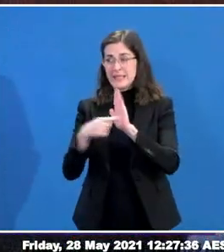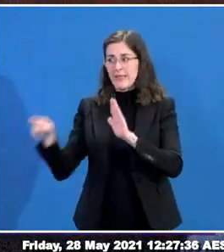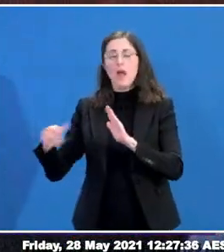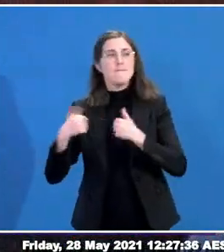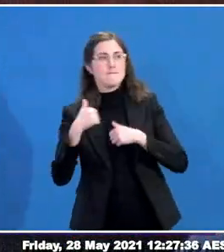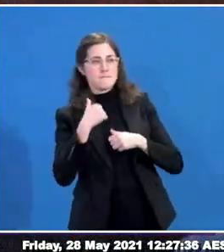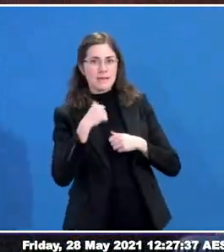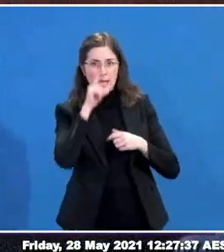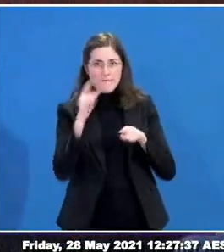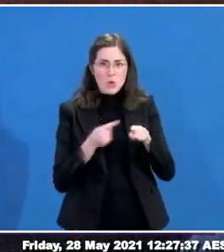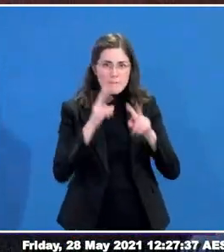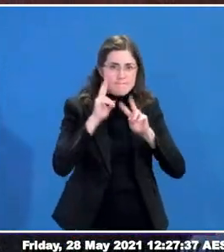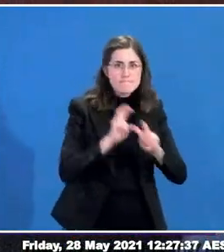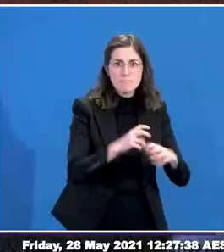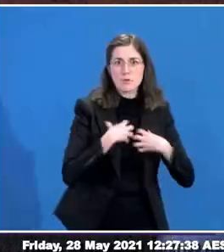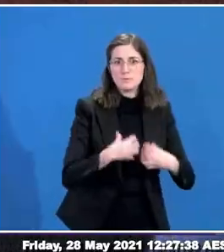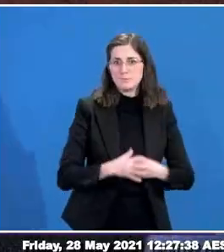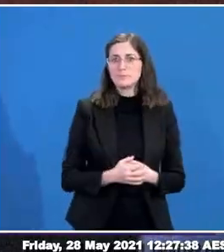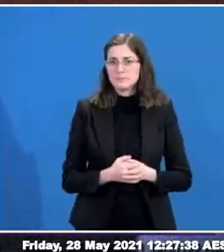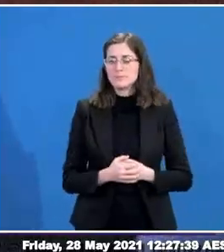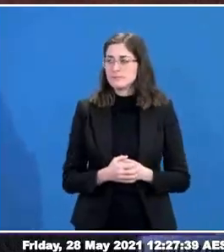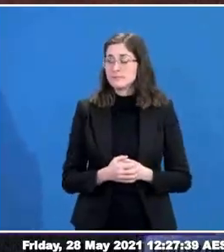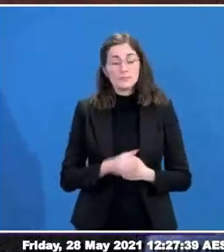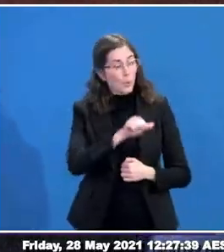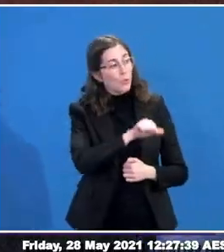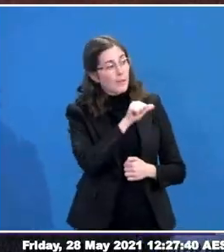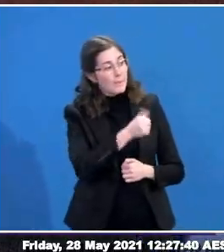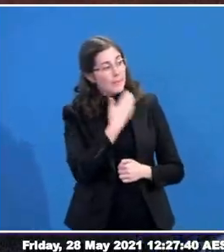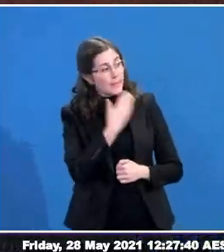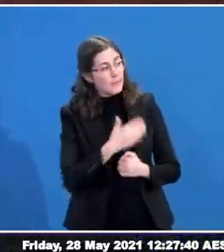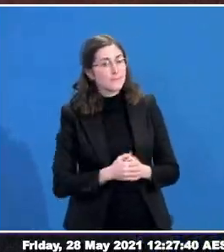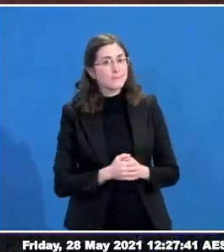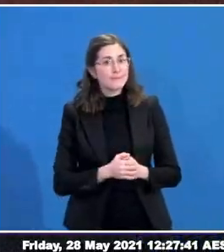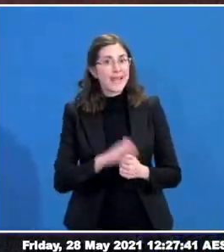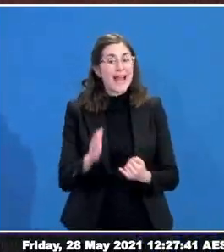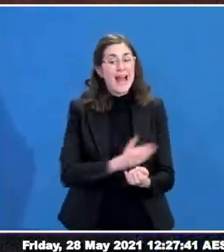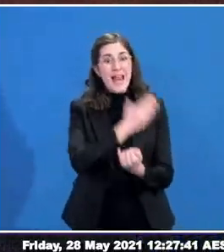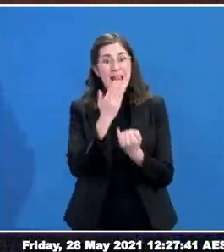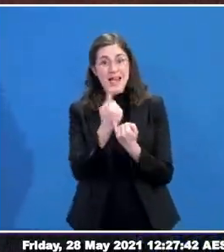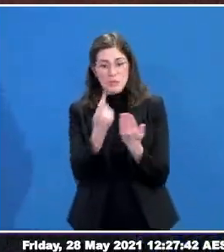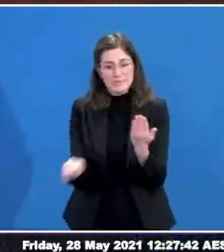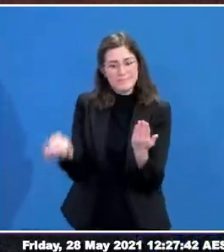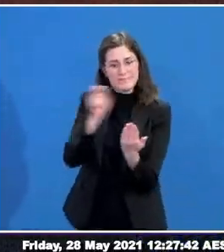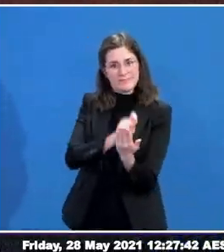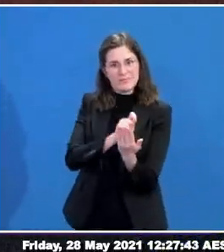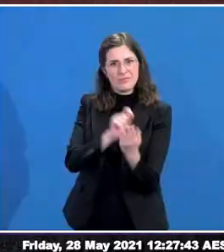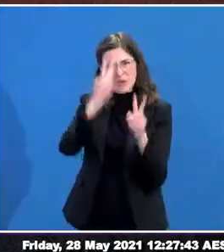And the last one is a shared living service document with the after-hours